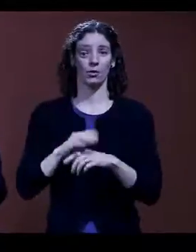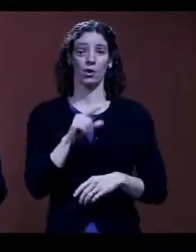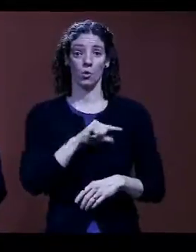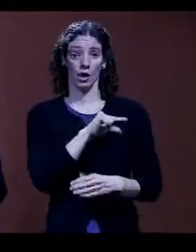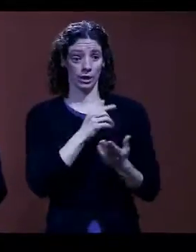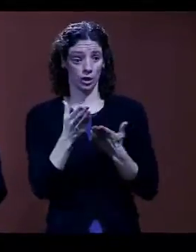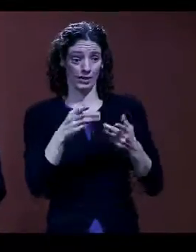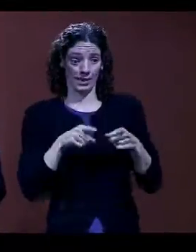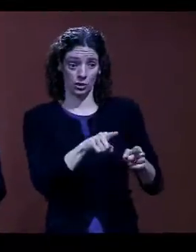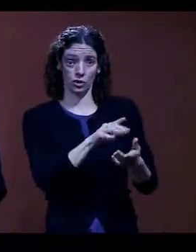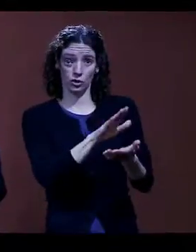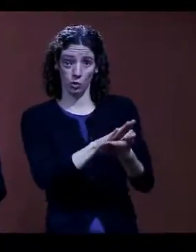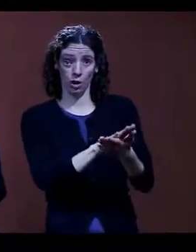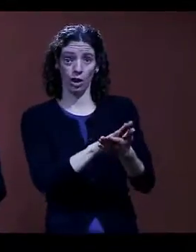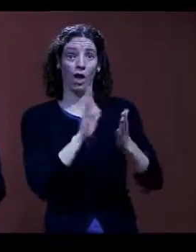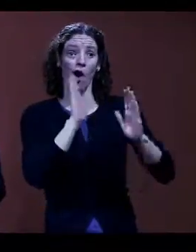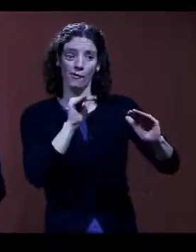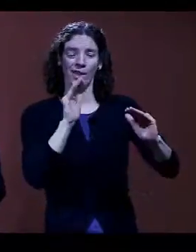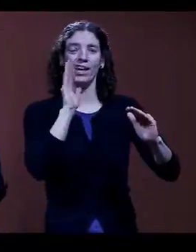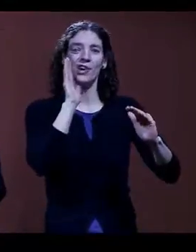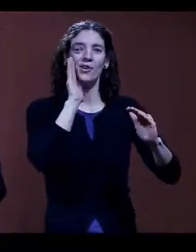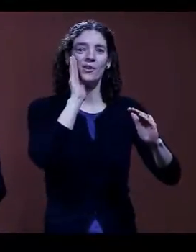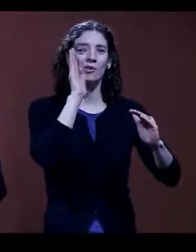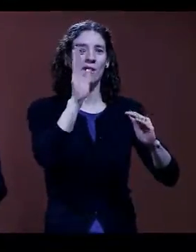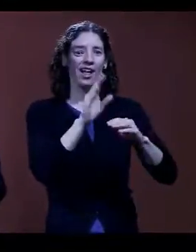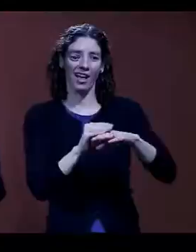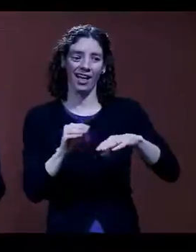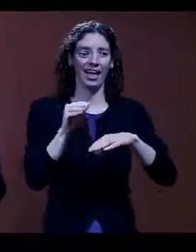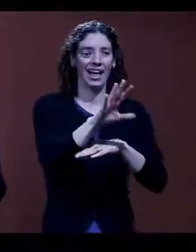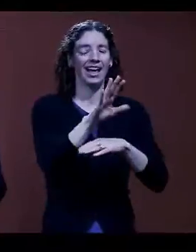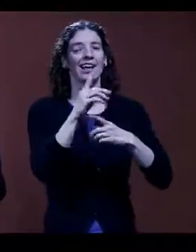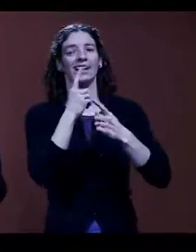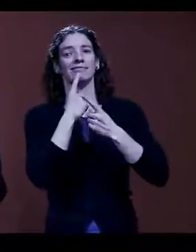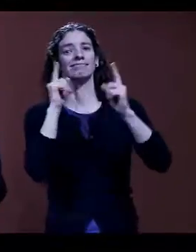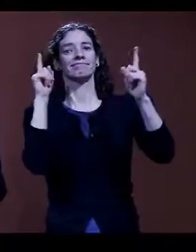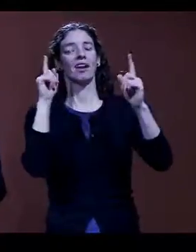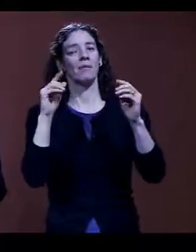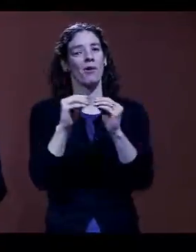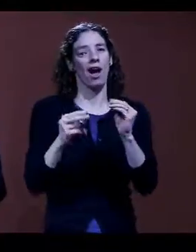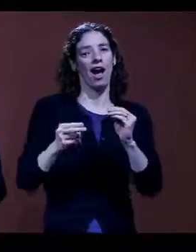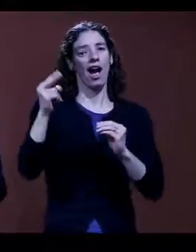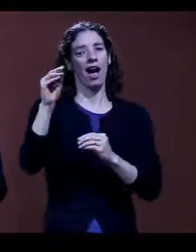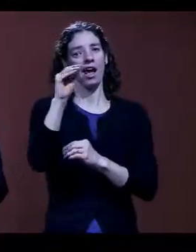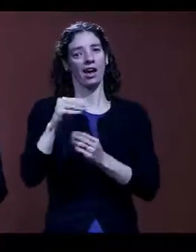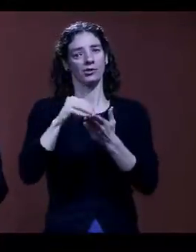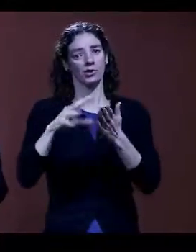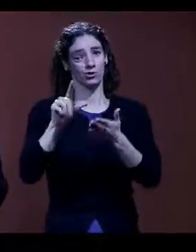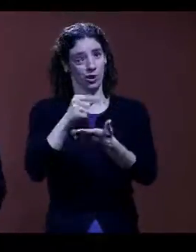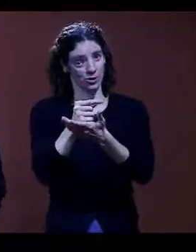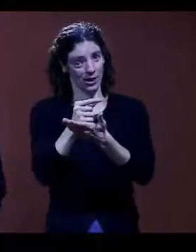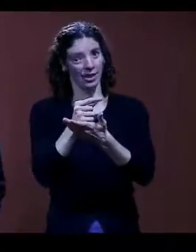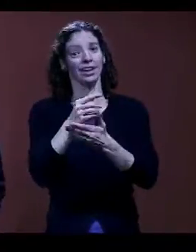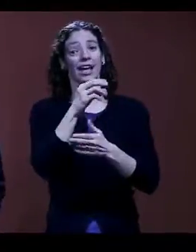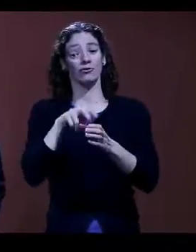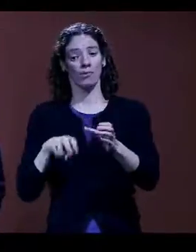to increased graduation rates for youth with disabilities and decreased dropout rates, which then ultimately lead